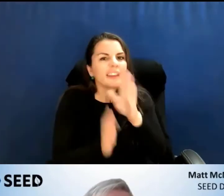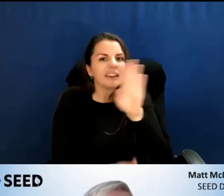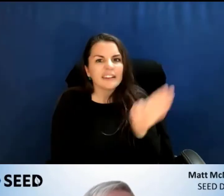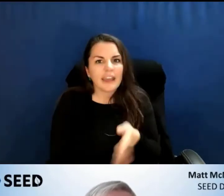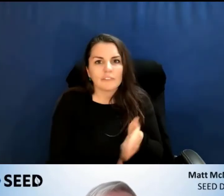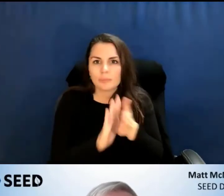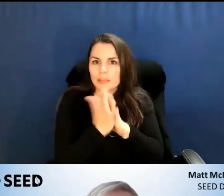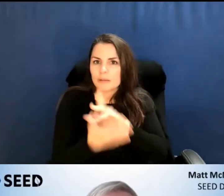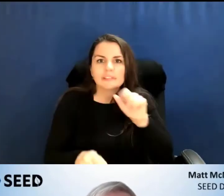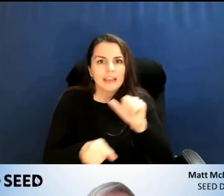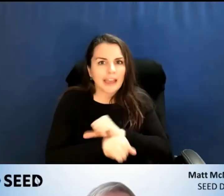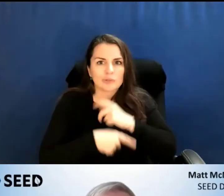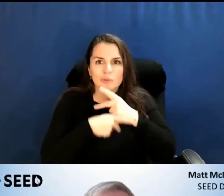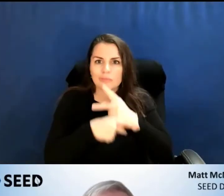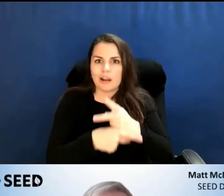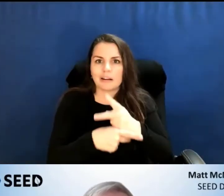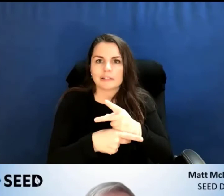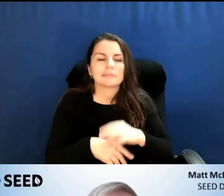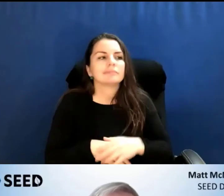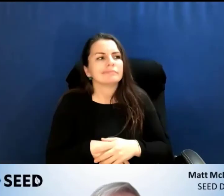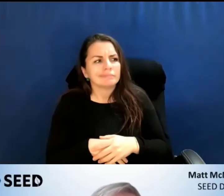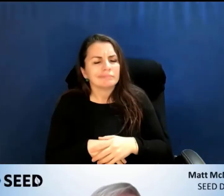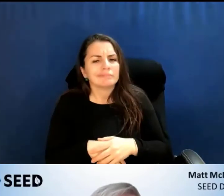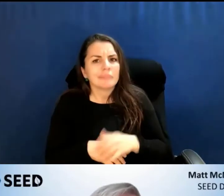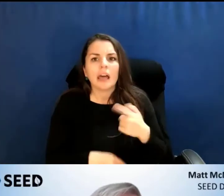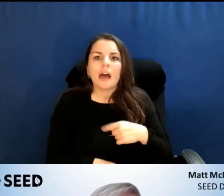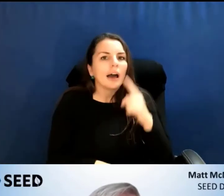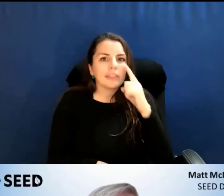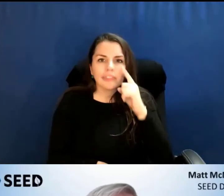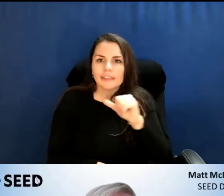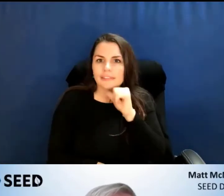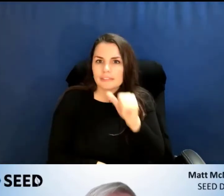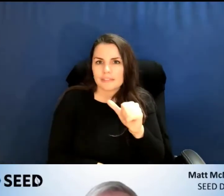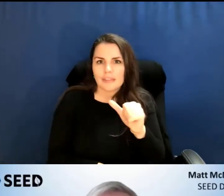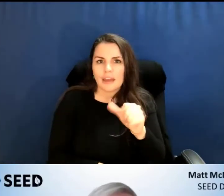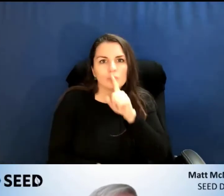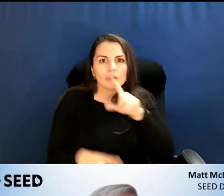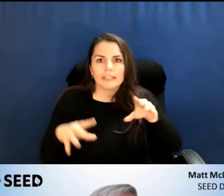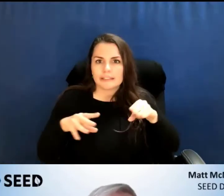I don't think that that would be a generally accepted point of view, Steven,